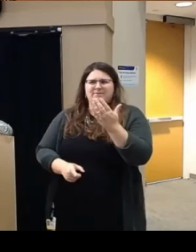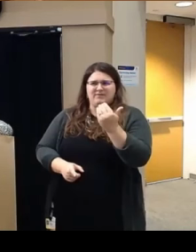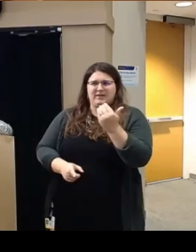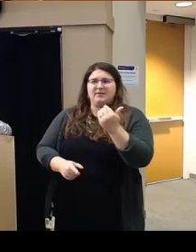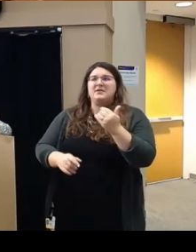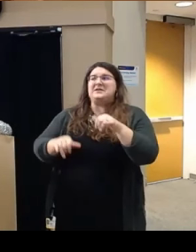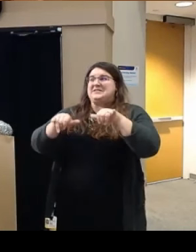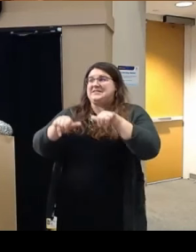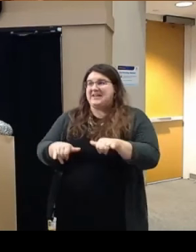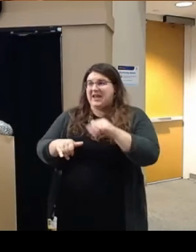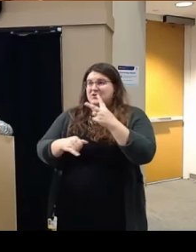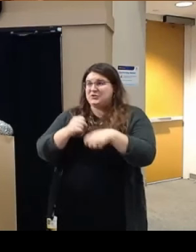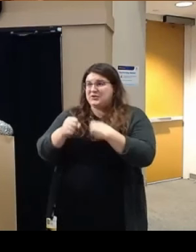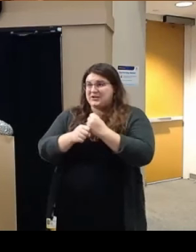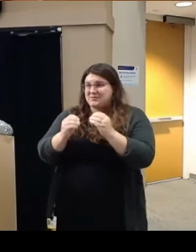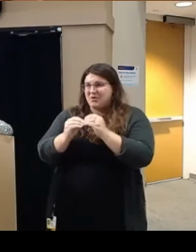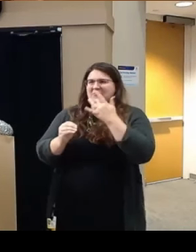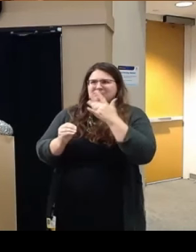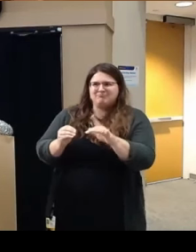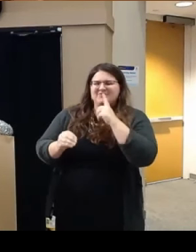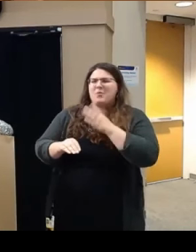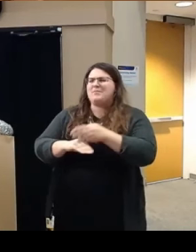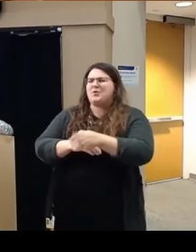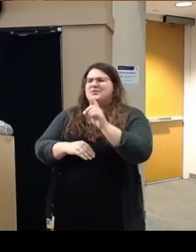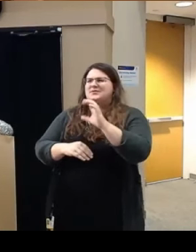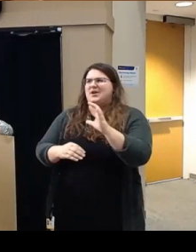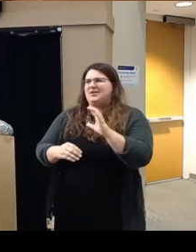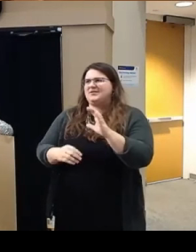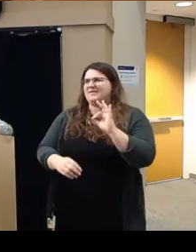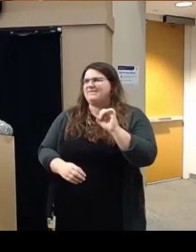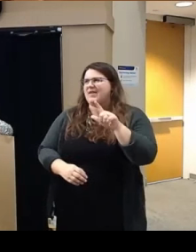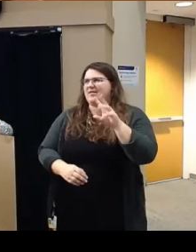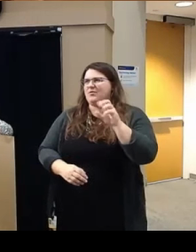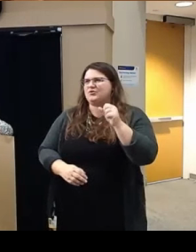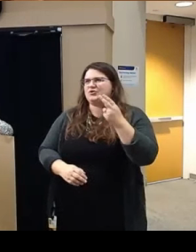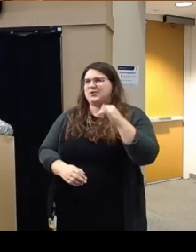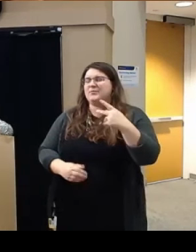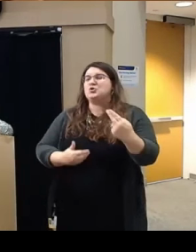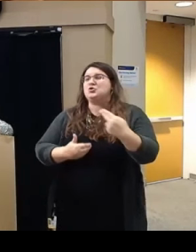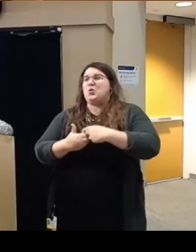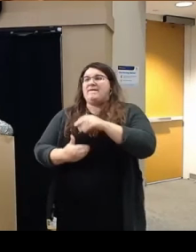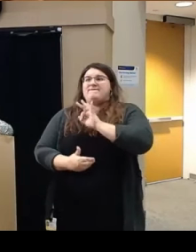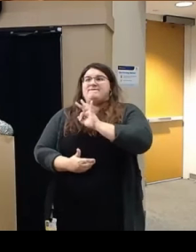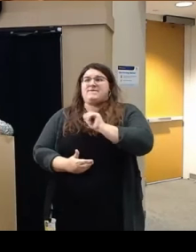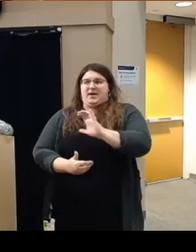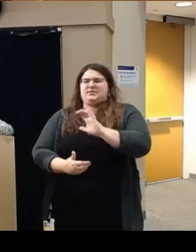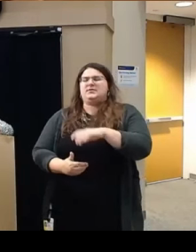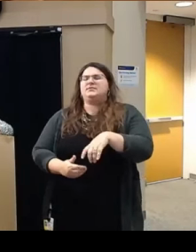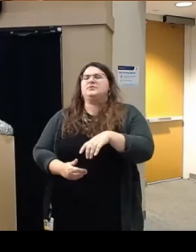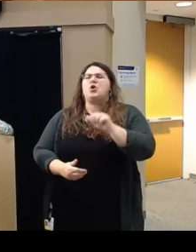luckily for us uh for her post-doctoral fellowship and then joined us on faculty in August of 2018